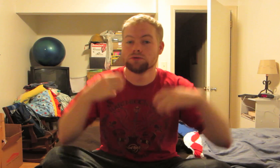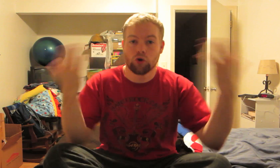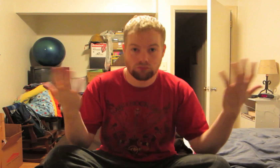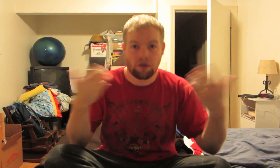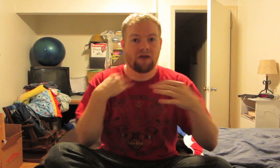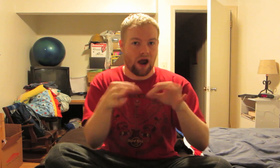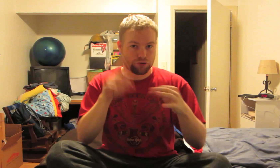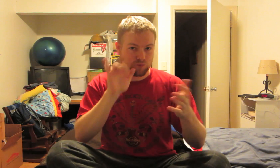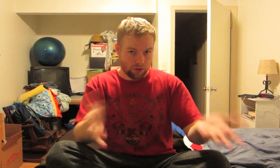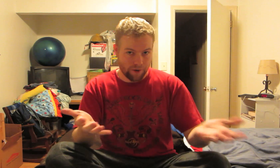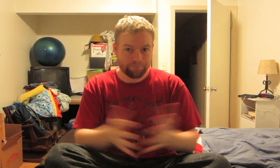So I have captions for that.